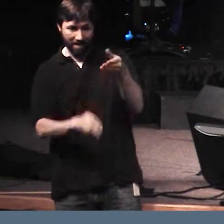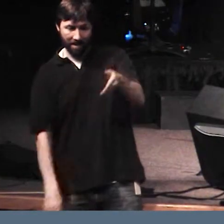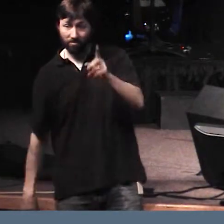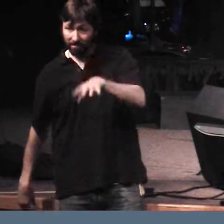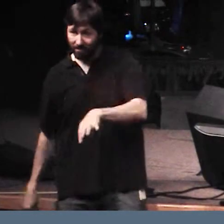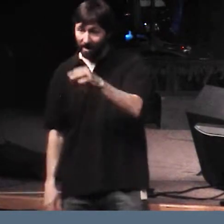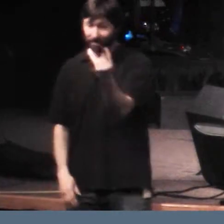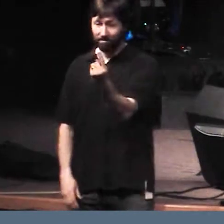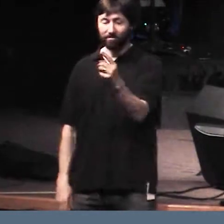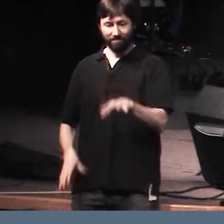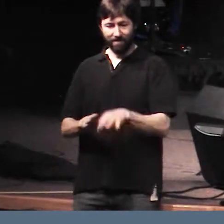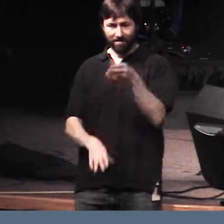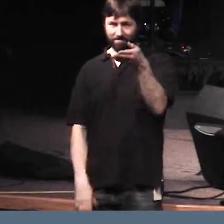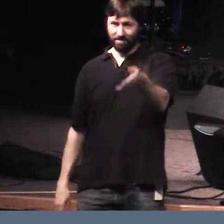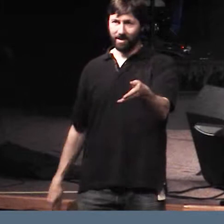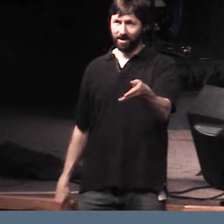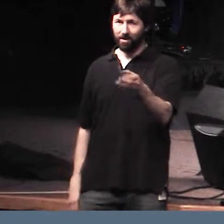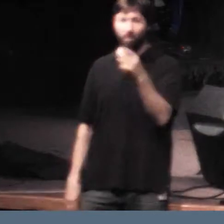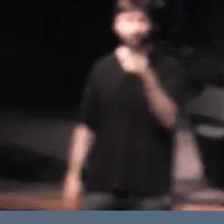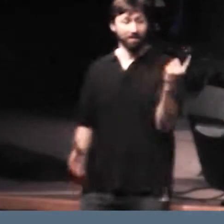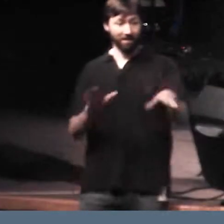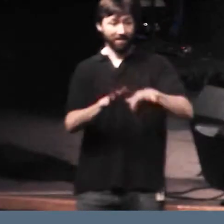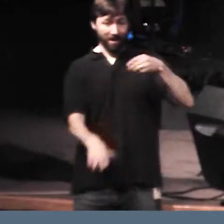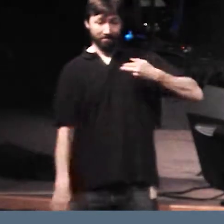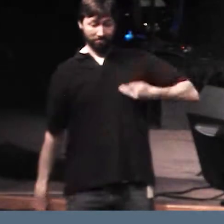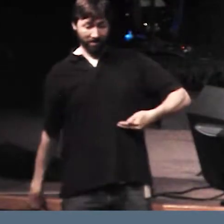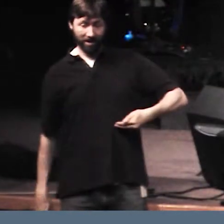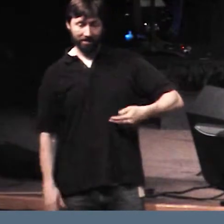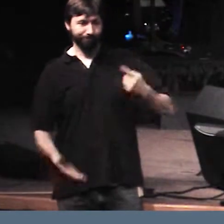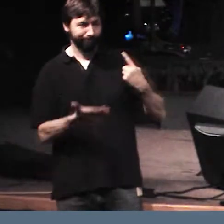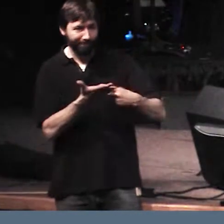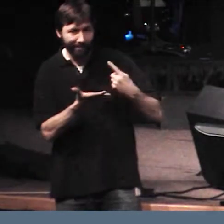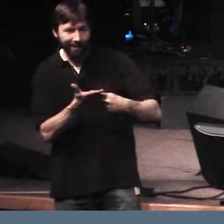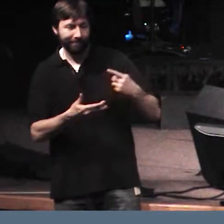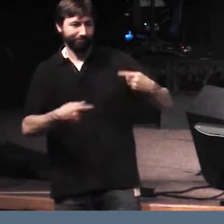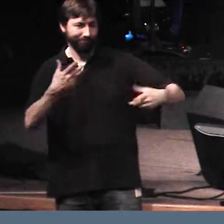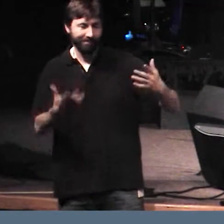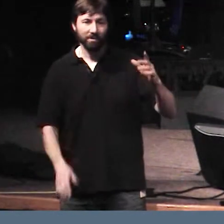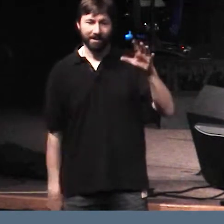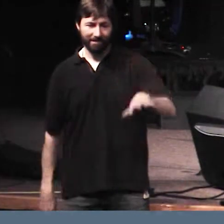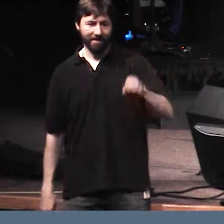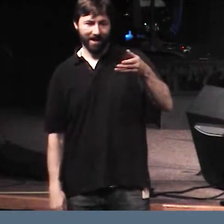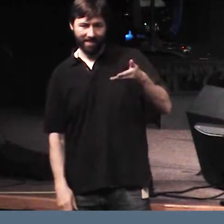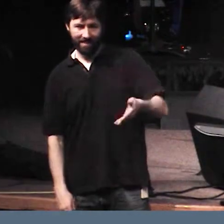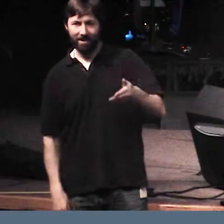you could find them at the city gate or if somebody needed to find us and had something to discuss they could find us at the city gate or